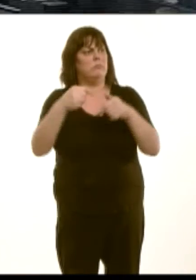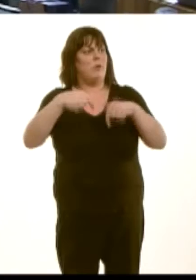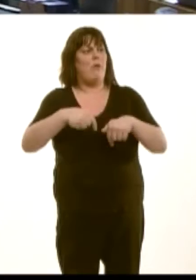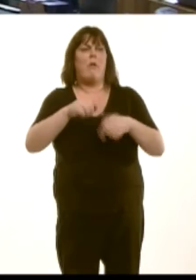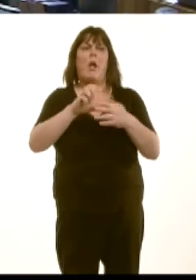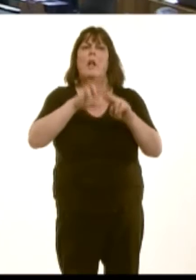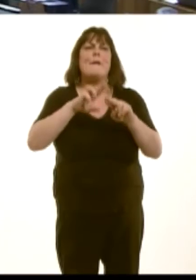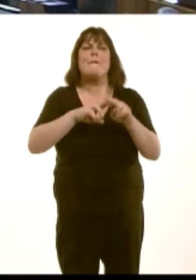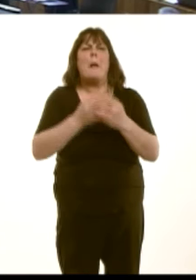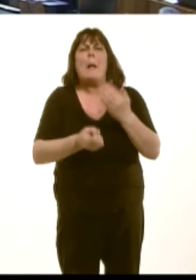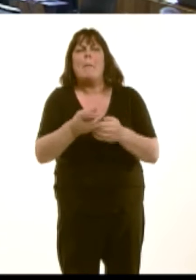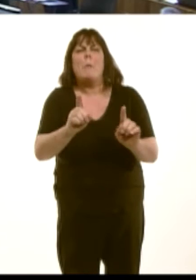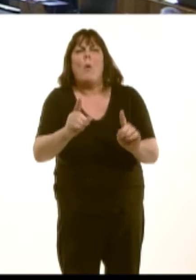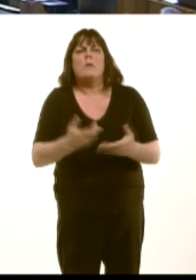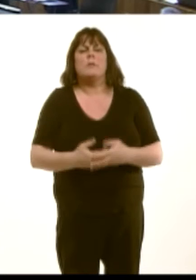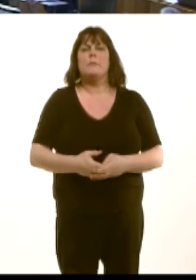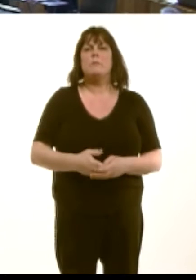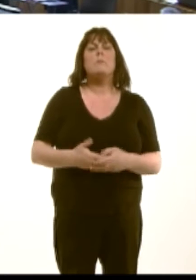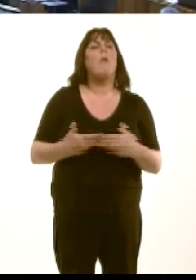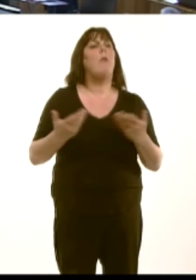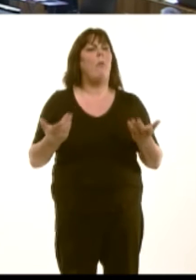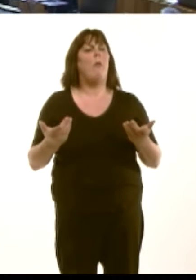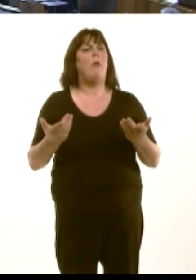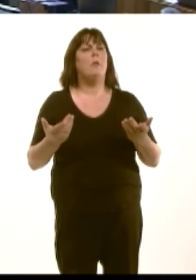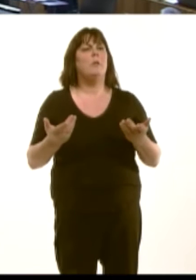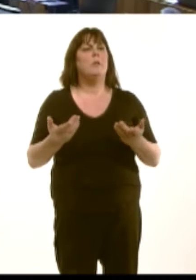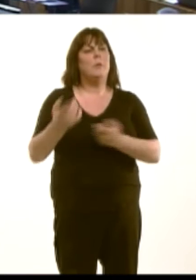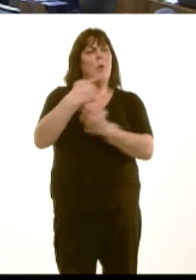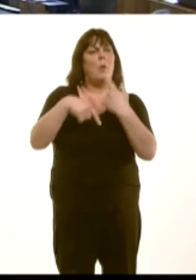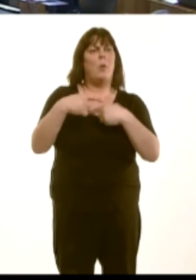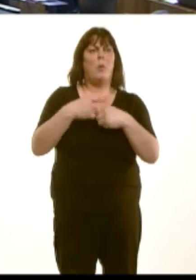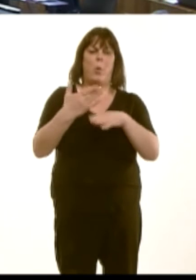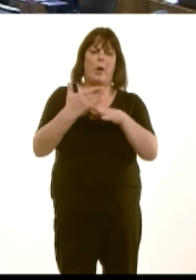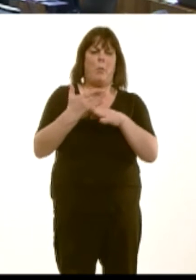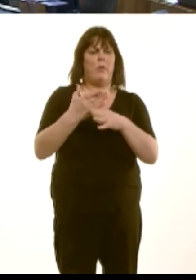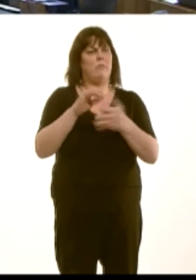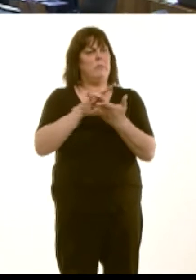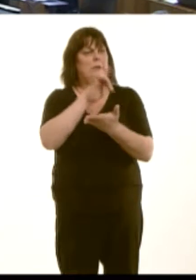Carwyn Jones: Every confidence, working, of course, within the city region board; that much is important as well.